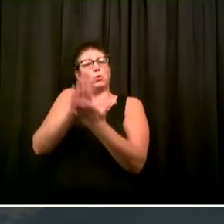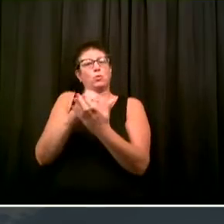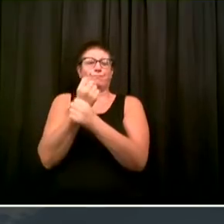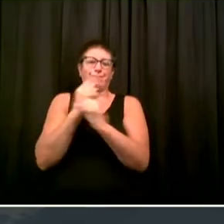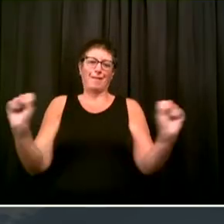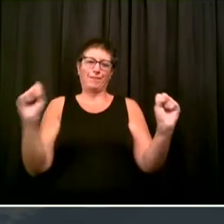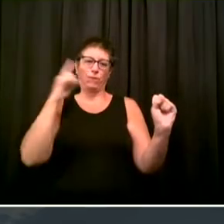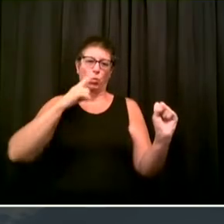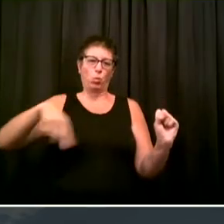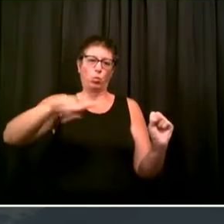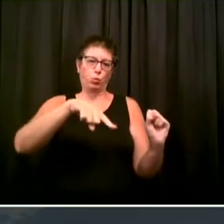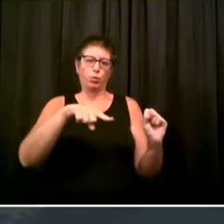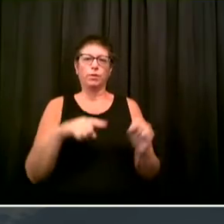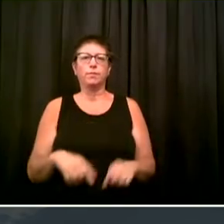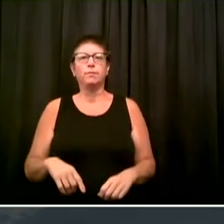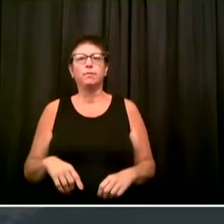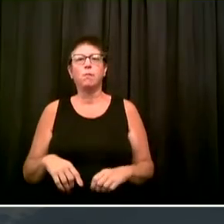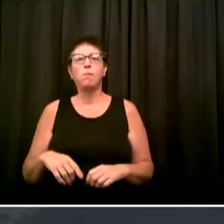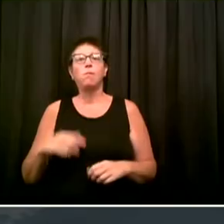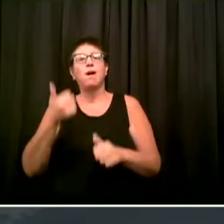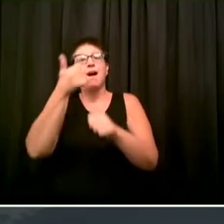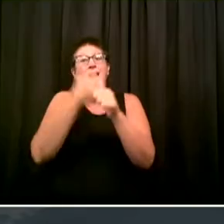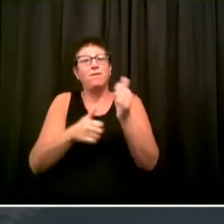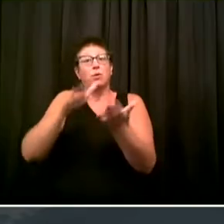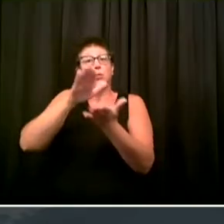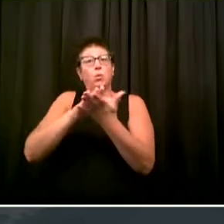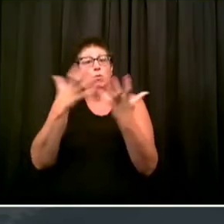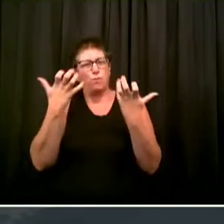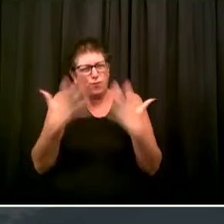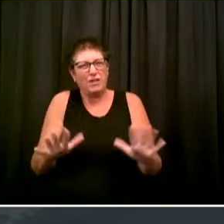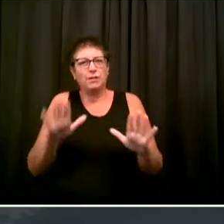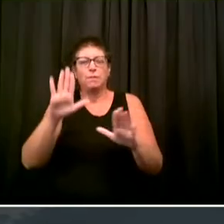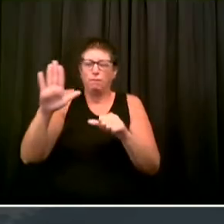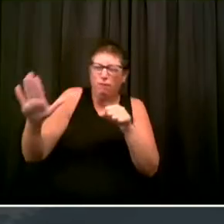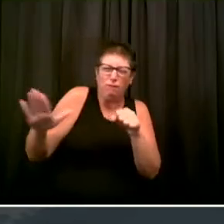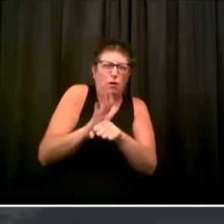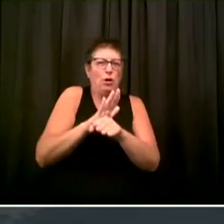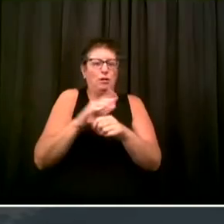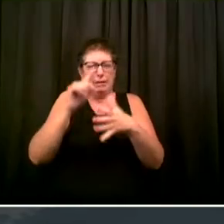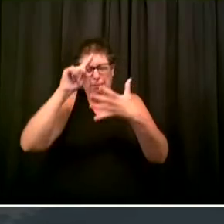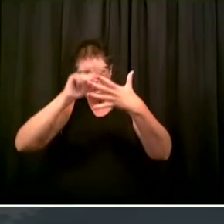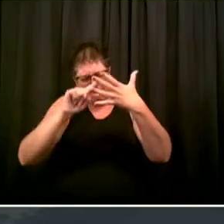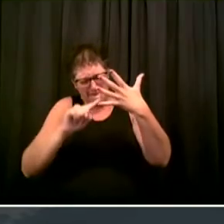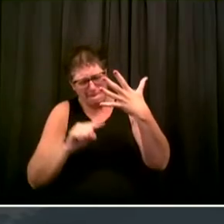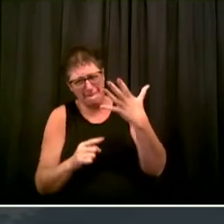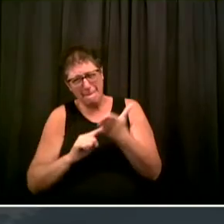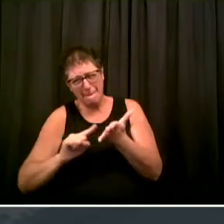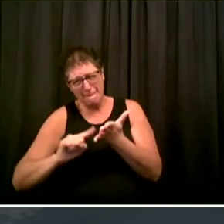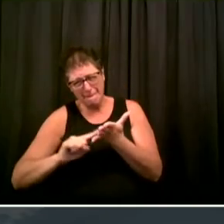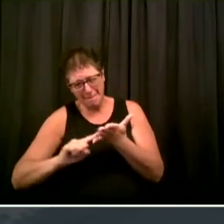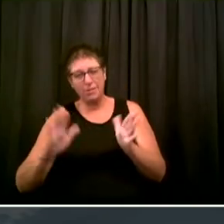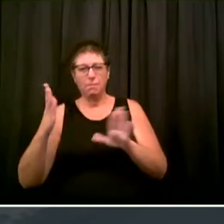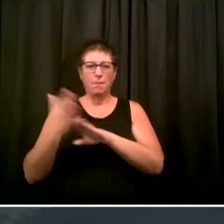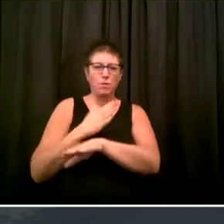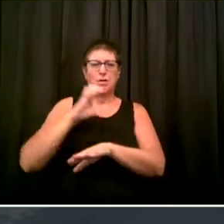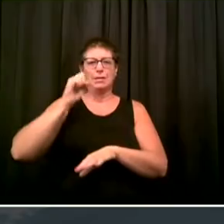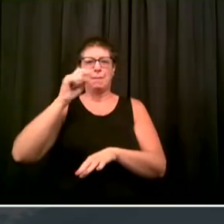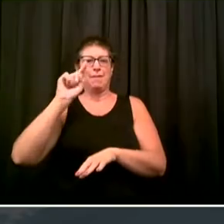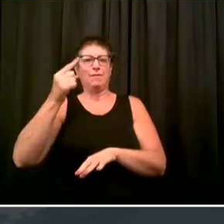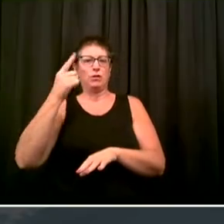IT TAKES TO GUARANTEE SCHOOLS WILL BE SAFE. WE WILL MAKE SURE THAT THE SCHOOL IS